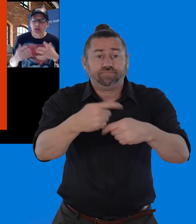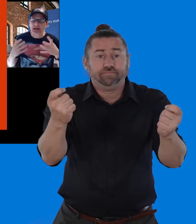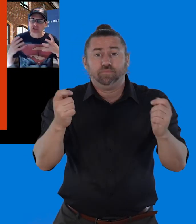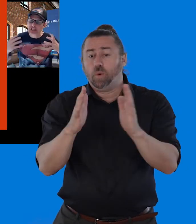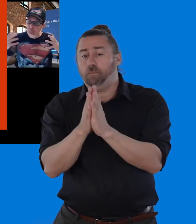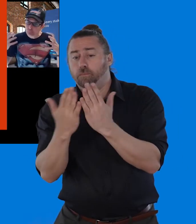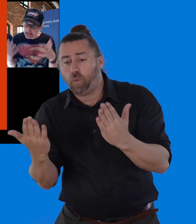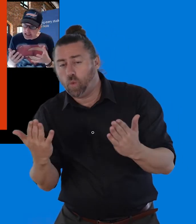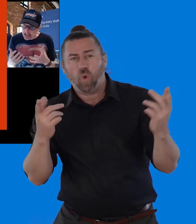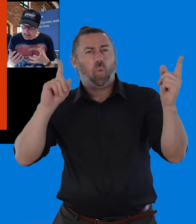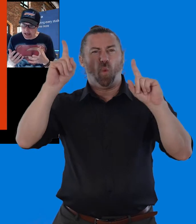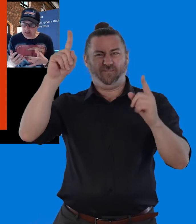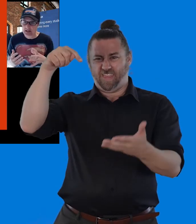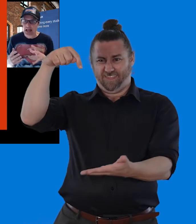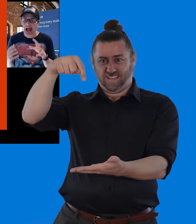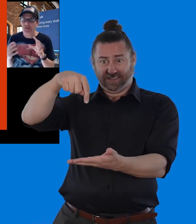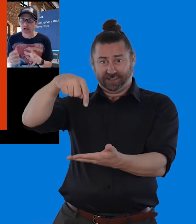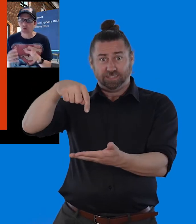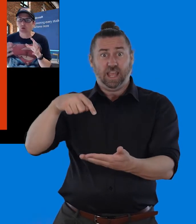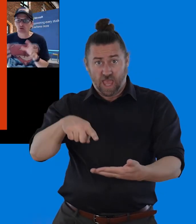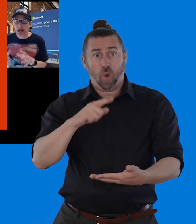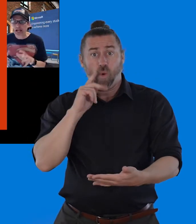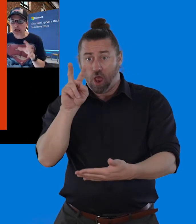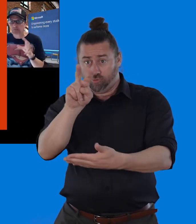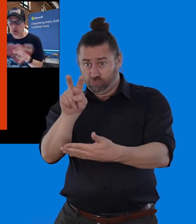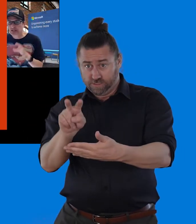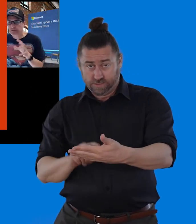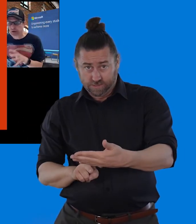it will actually read that text and then it will run Immersive